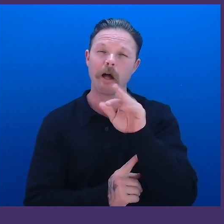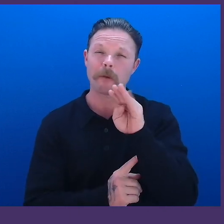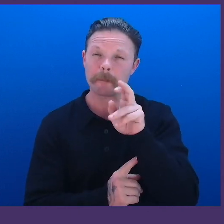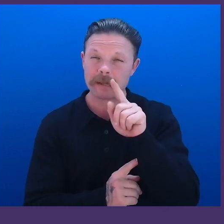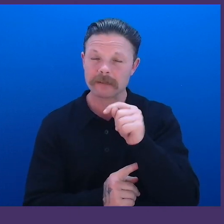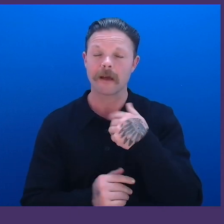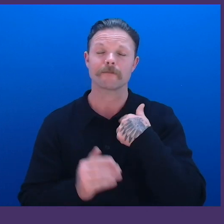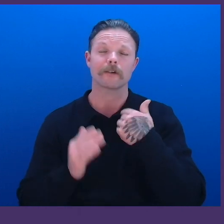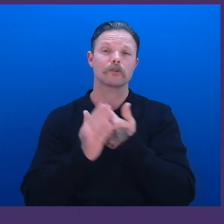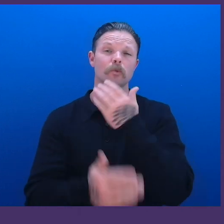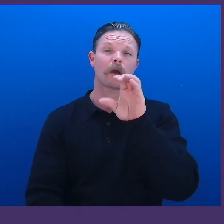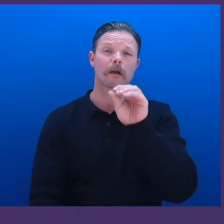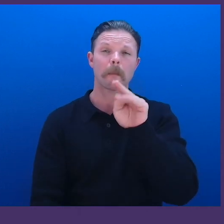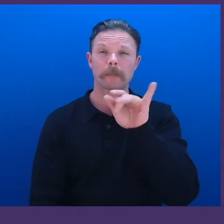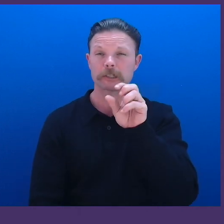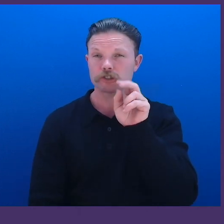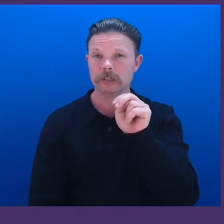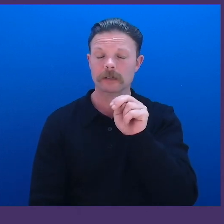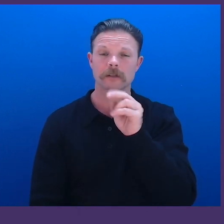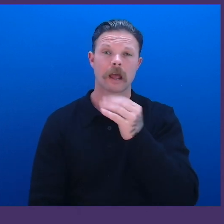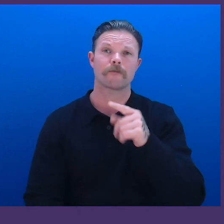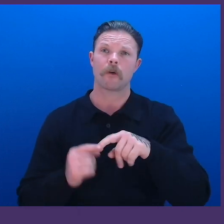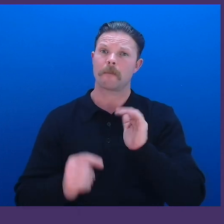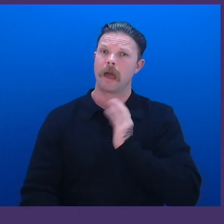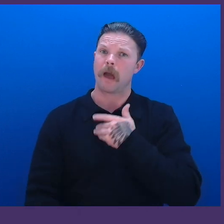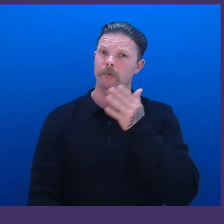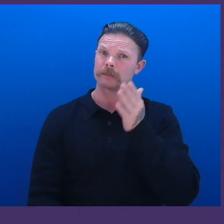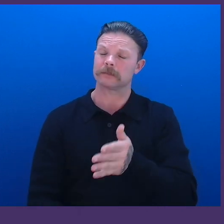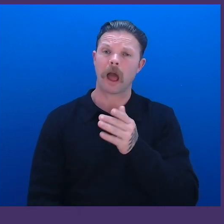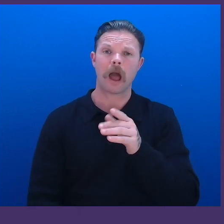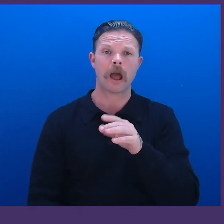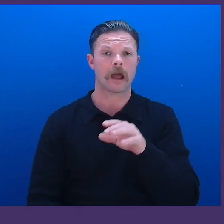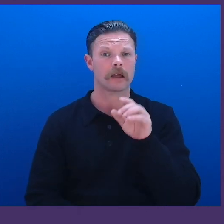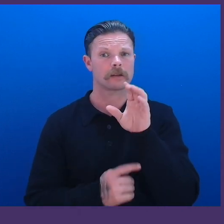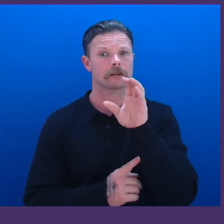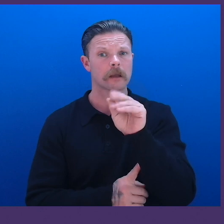And from our side, our commissioner got